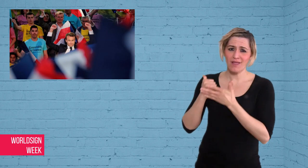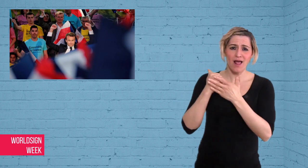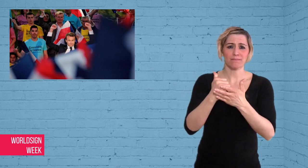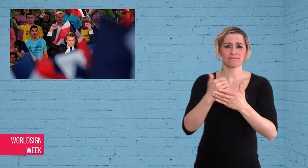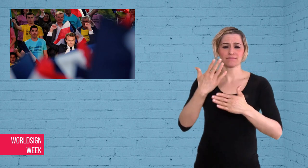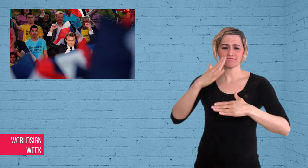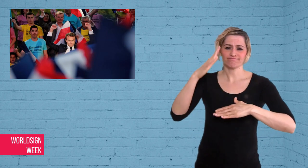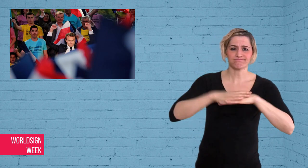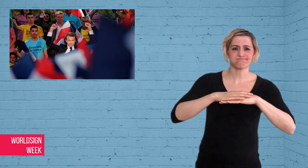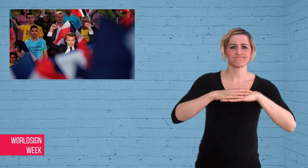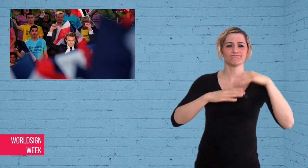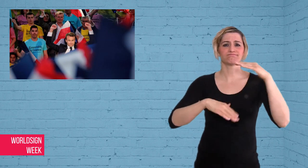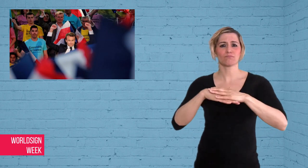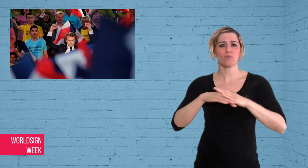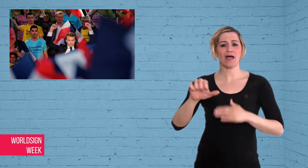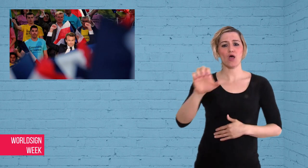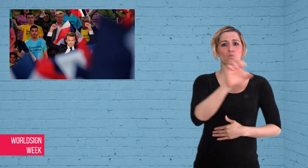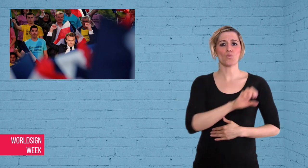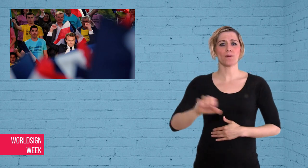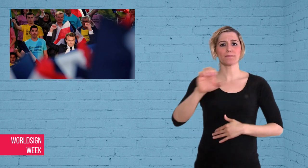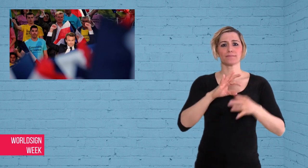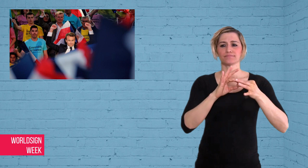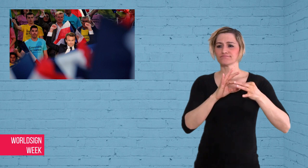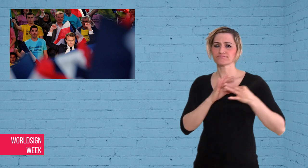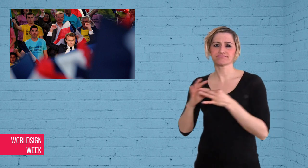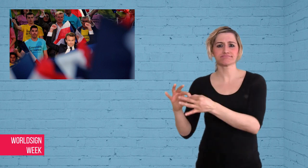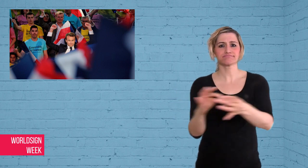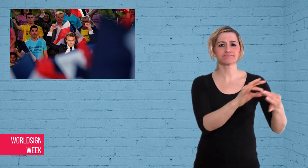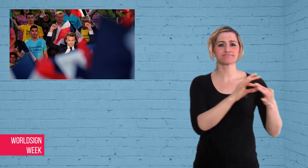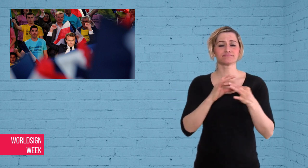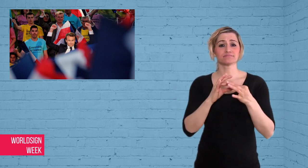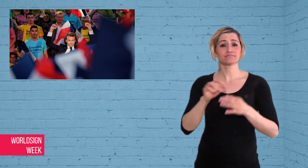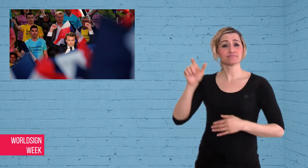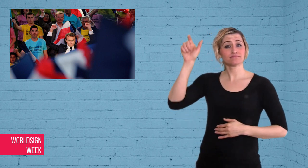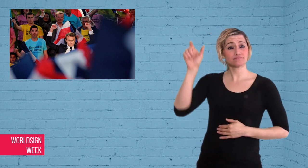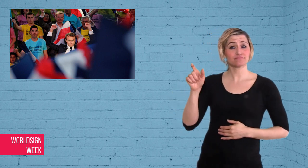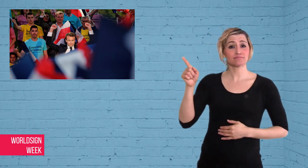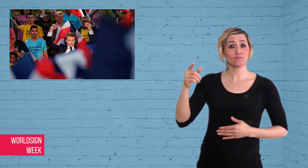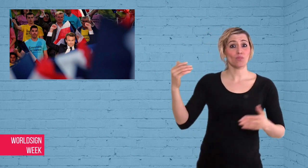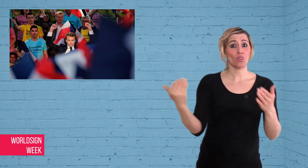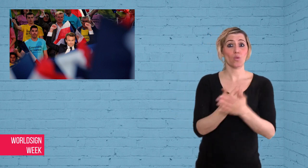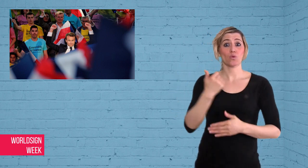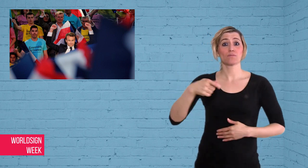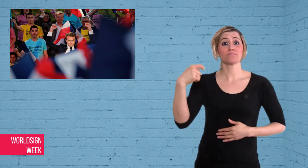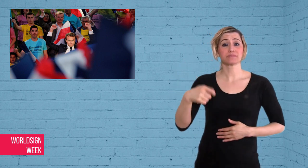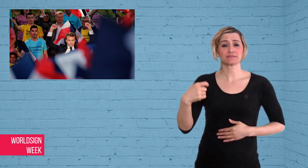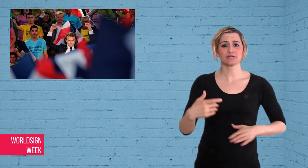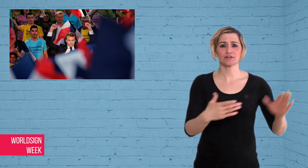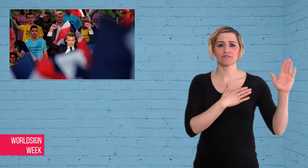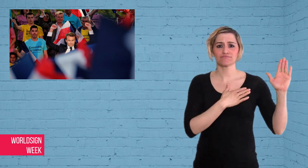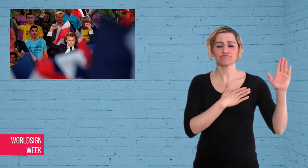civilization which is at stake...I will